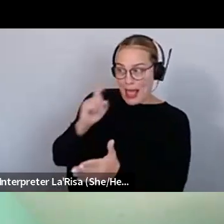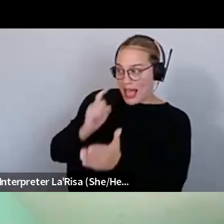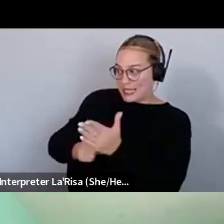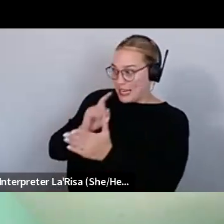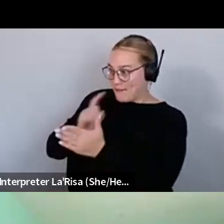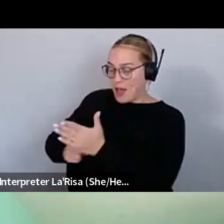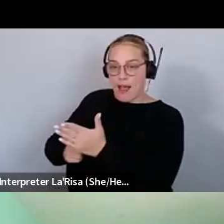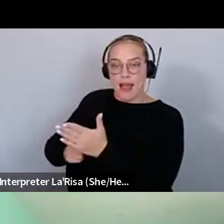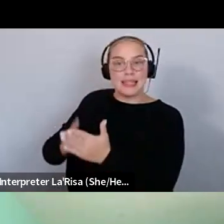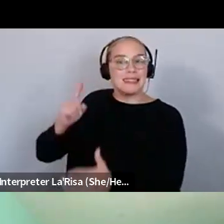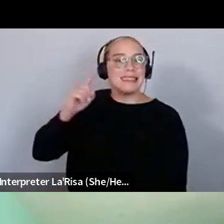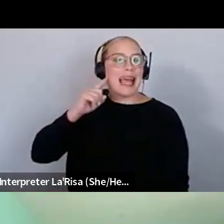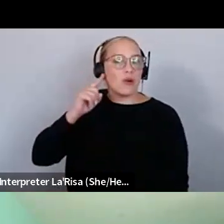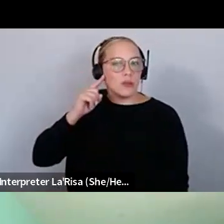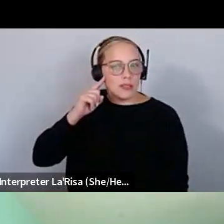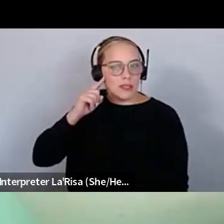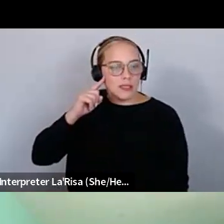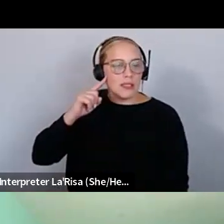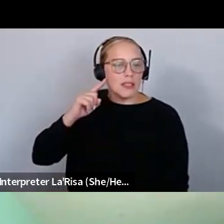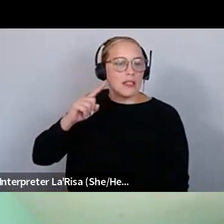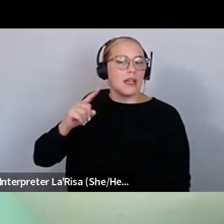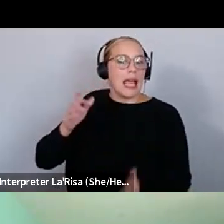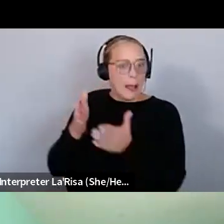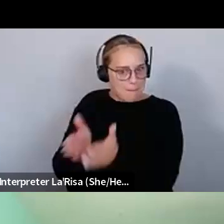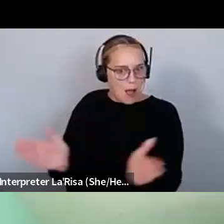for themselves. There is no way they would pass for service dogs. So, no.